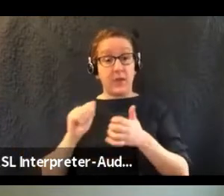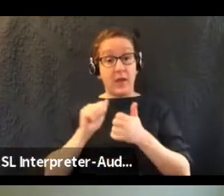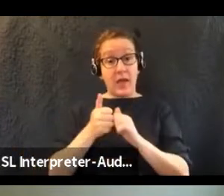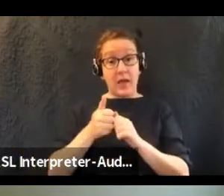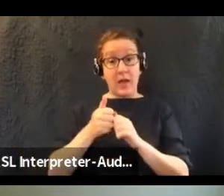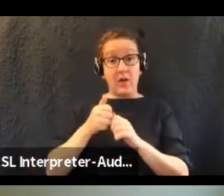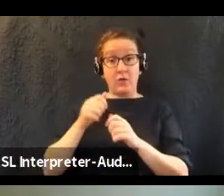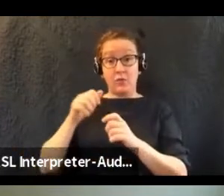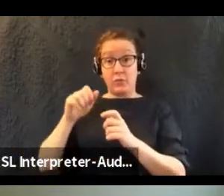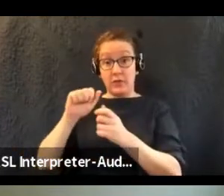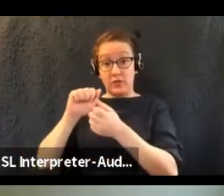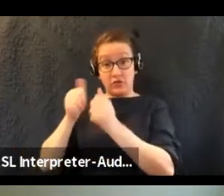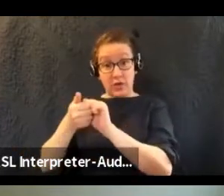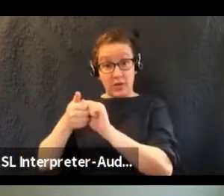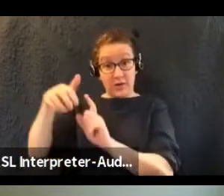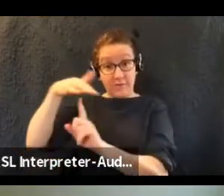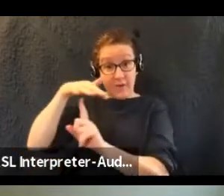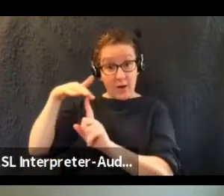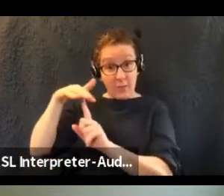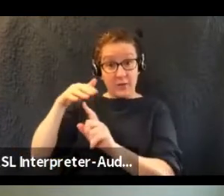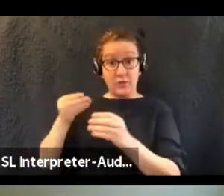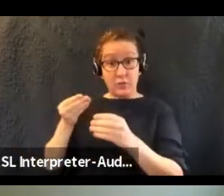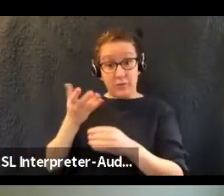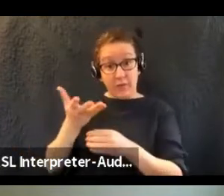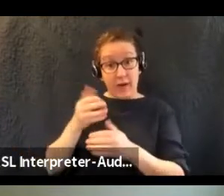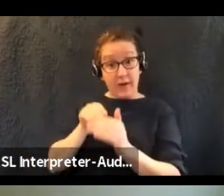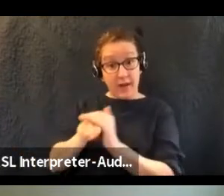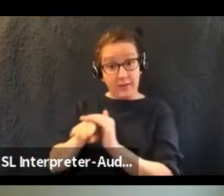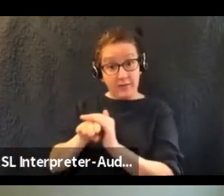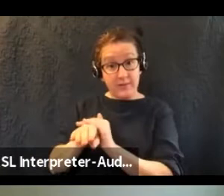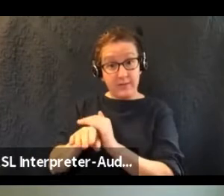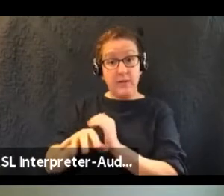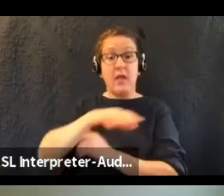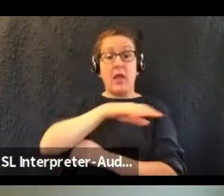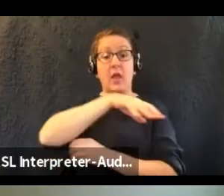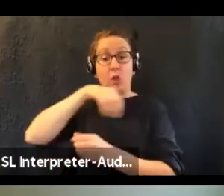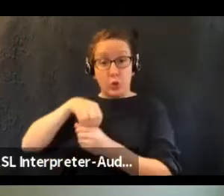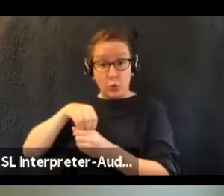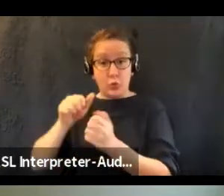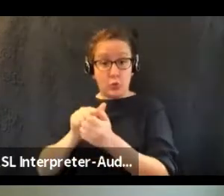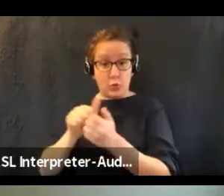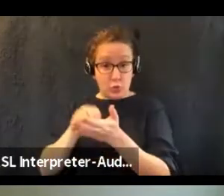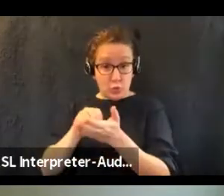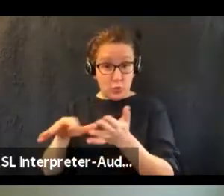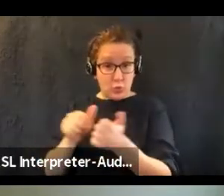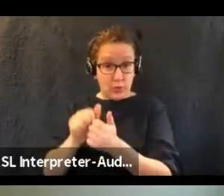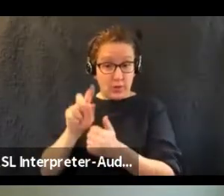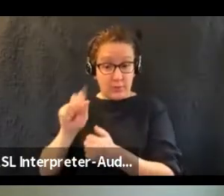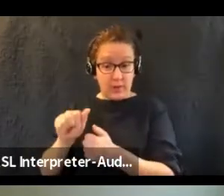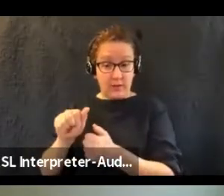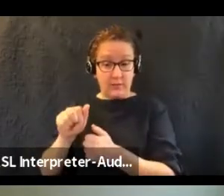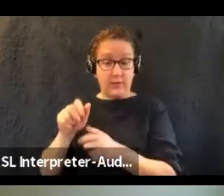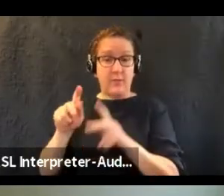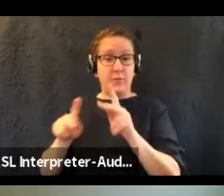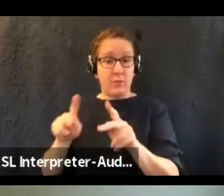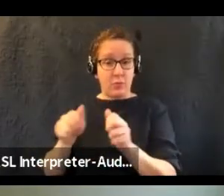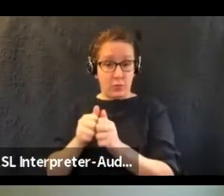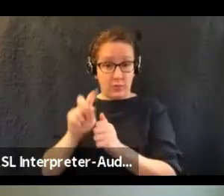to provide access and include students with disabilities, people with disabilities?